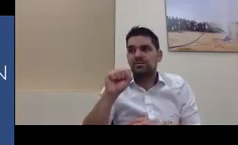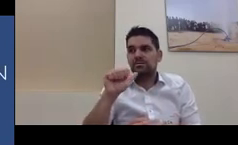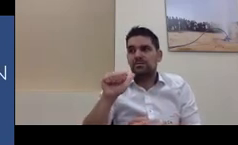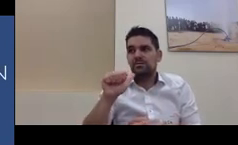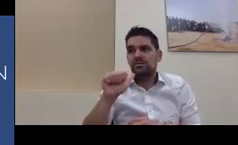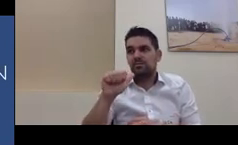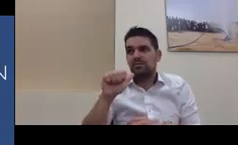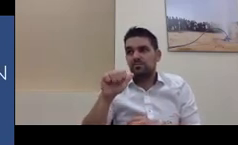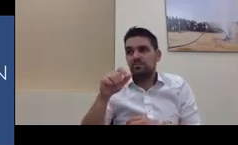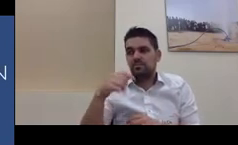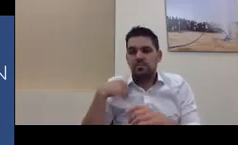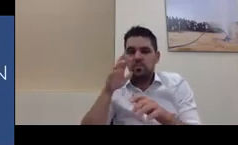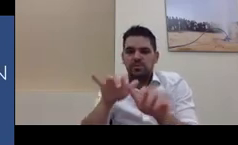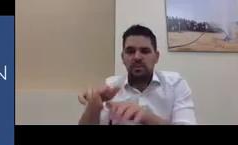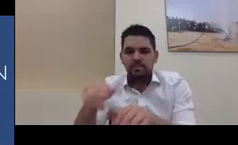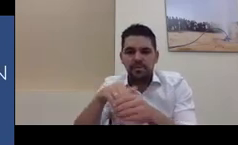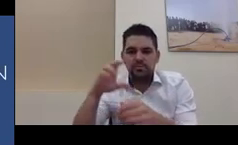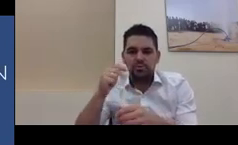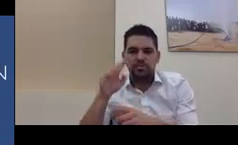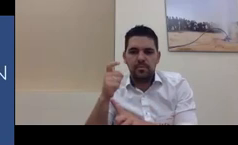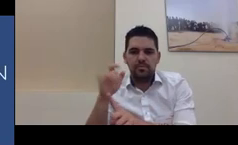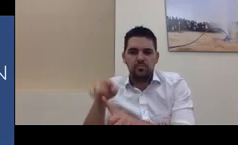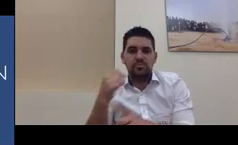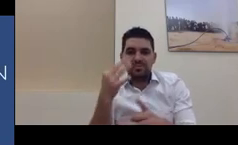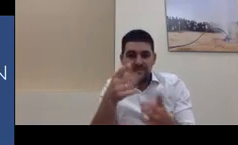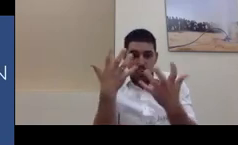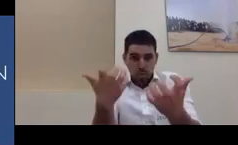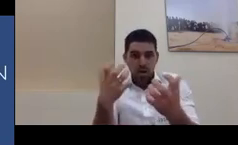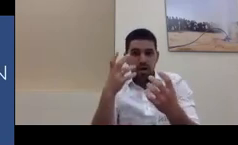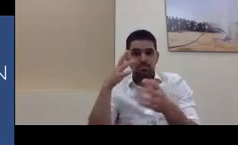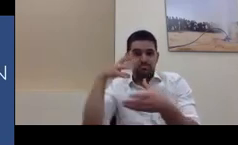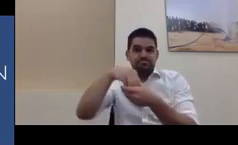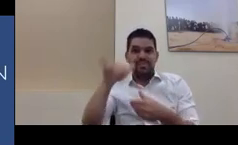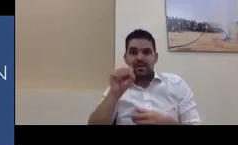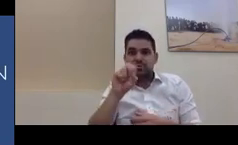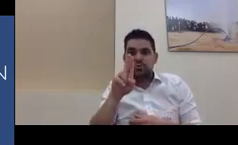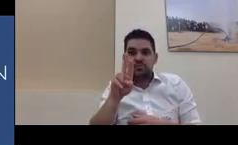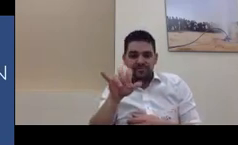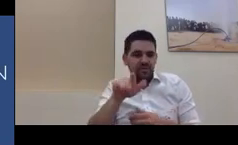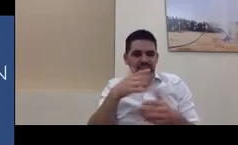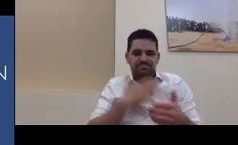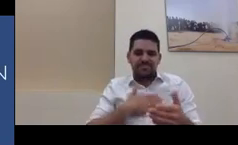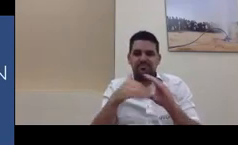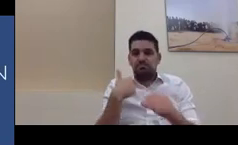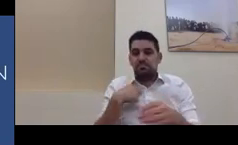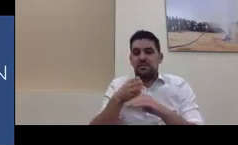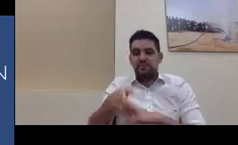Email jjosa@usaid.gov. If you want to be included in that survey,